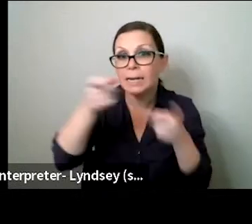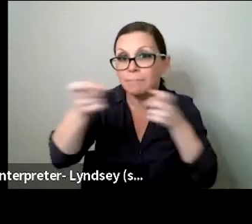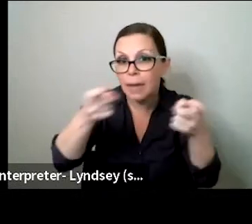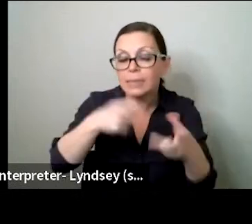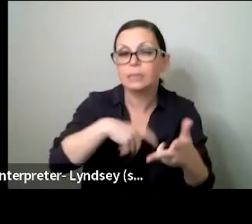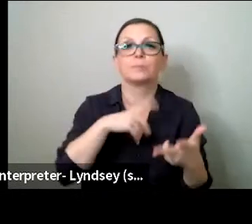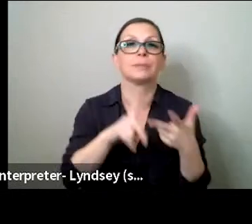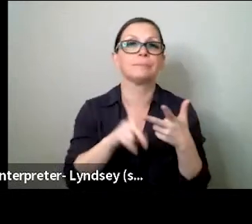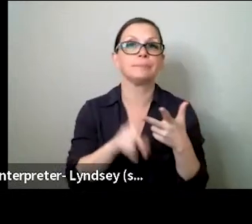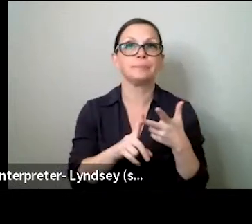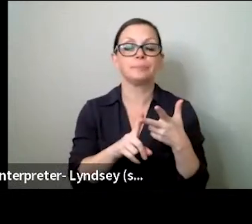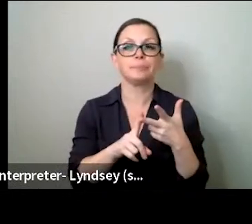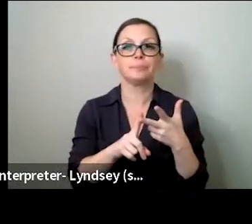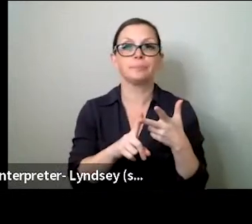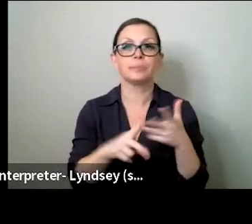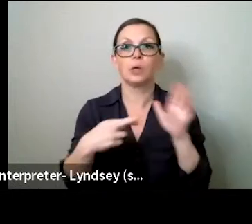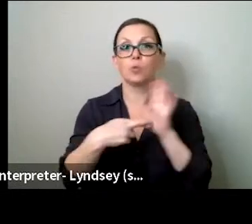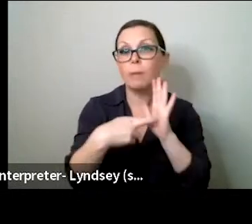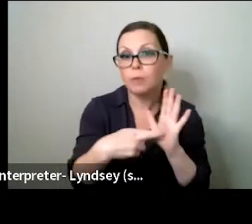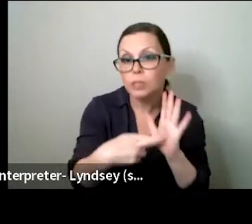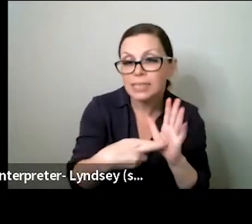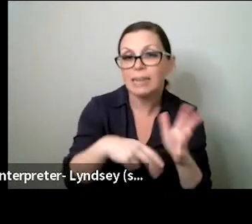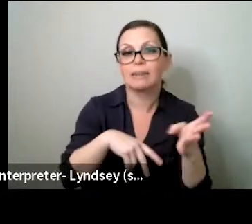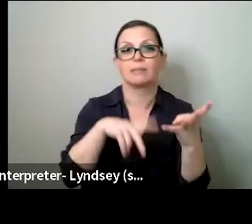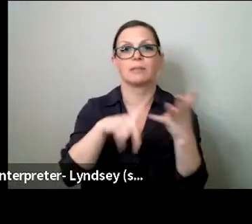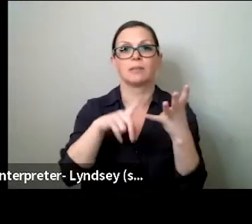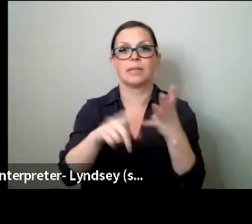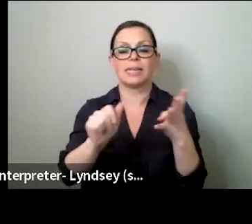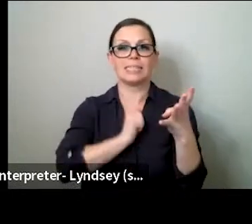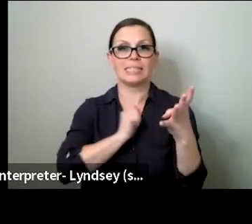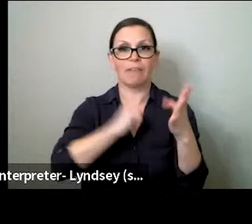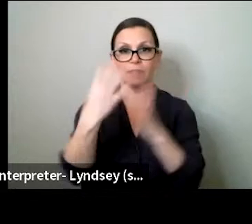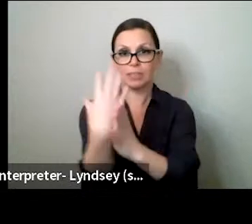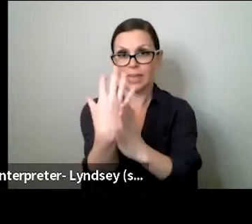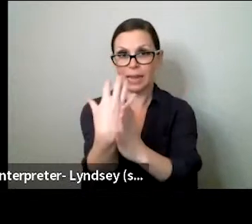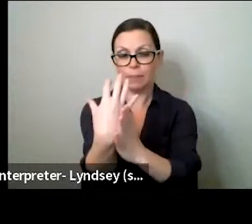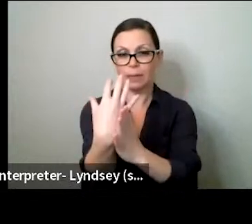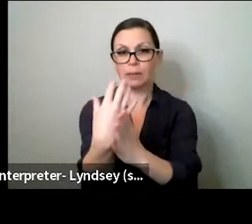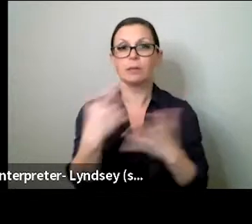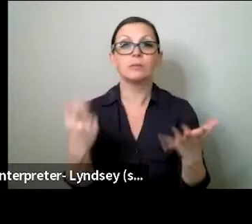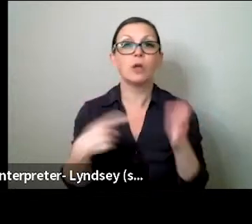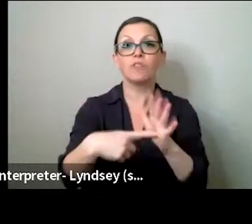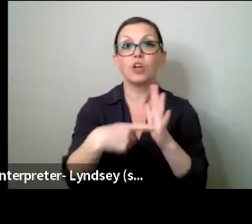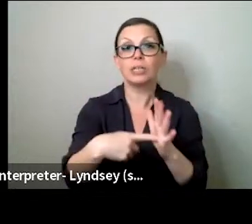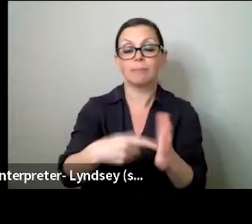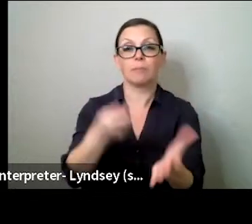and representation, and self tapes. So in our money management class,